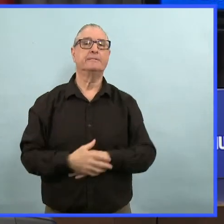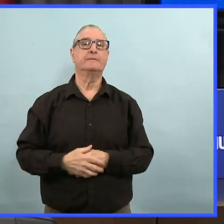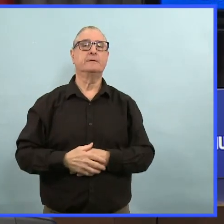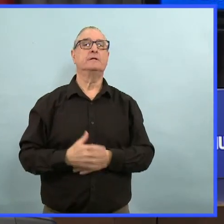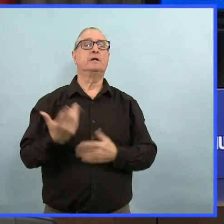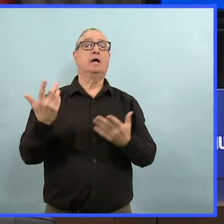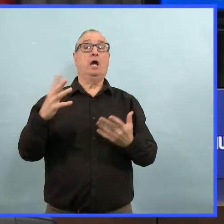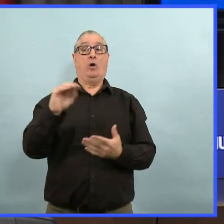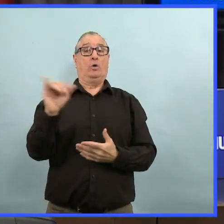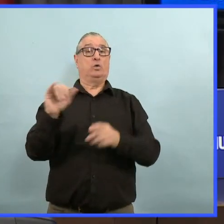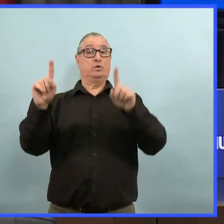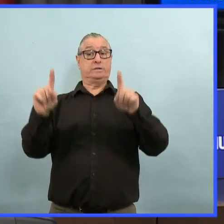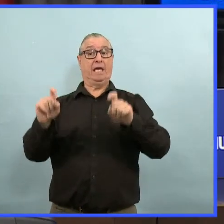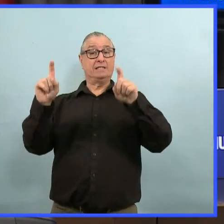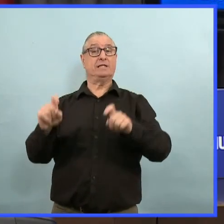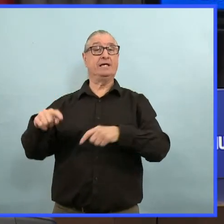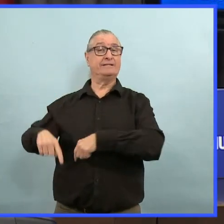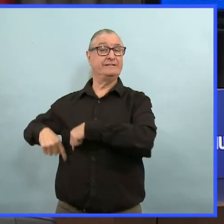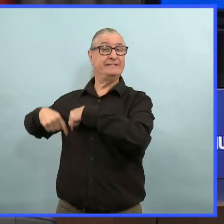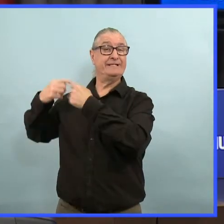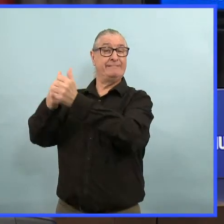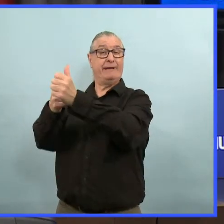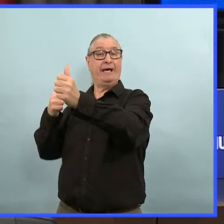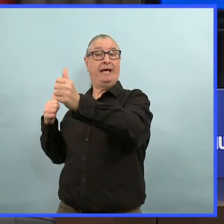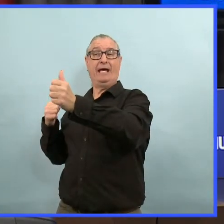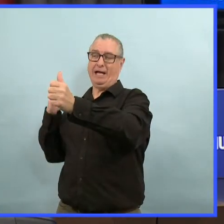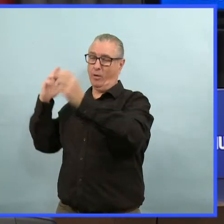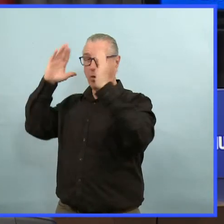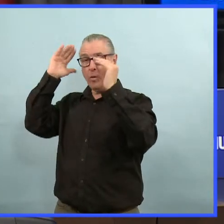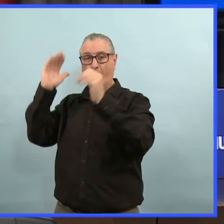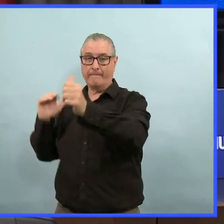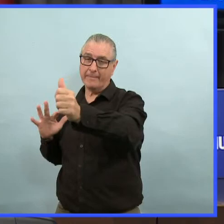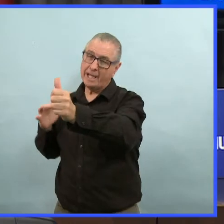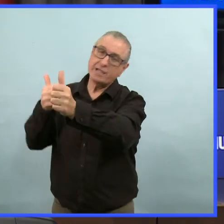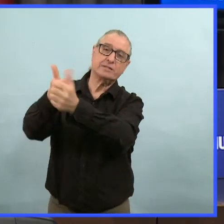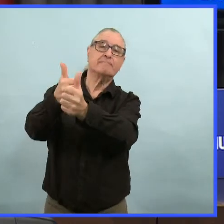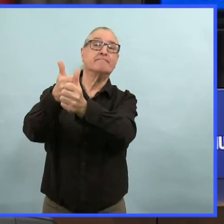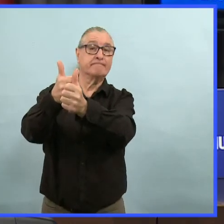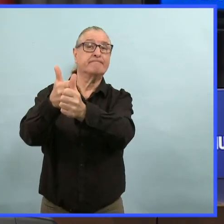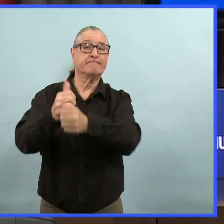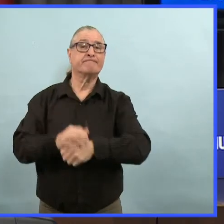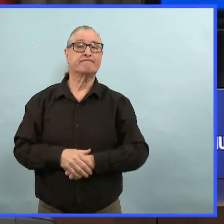decline we can expect to see a continued reduction in the demand for our icus